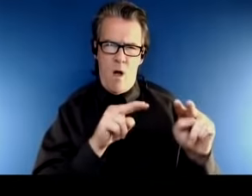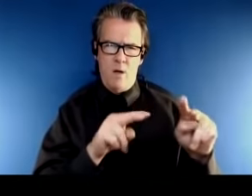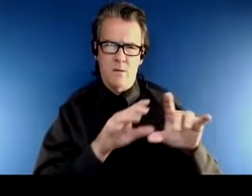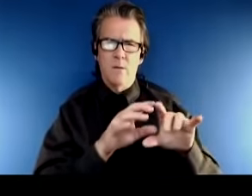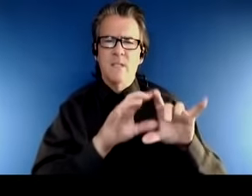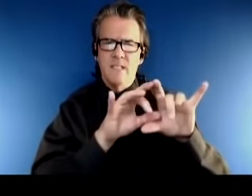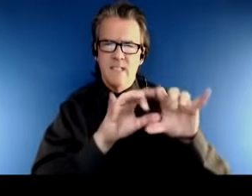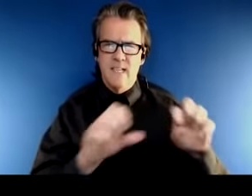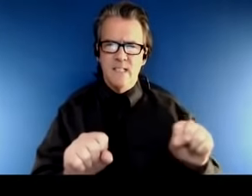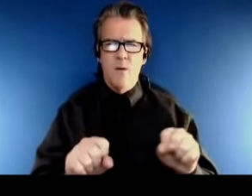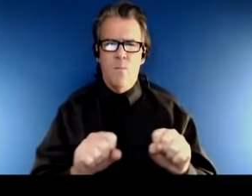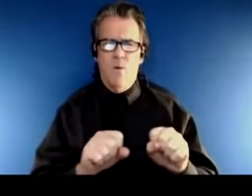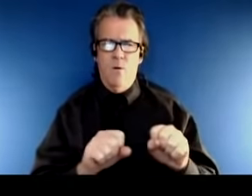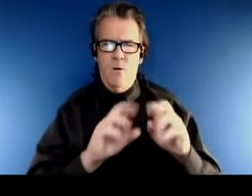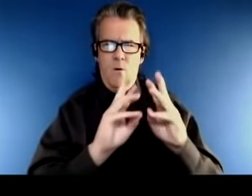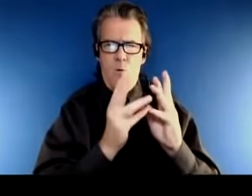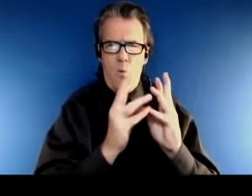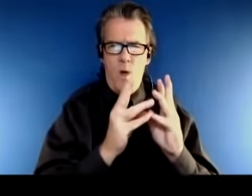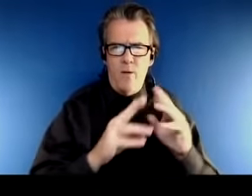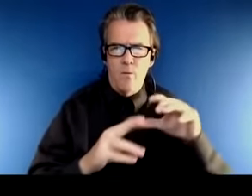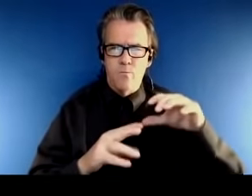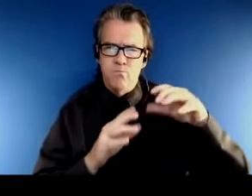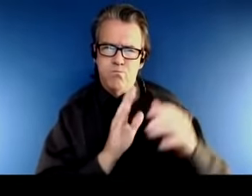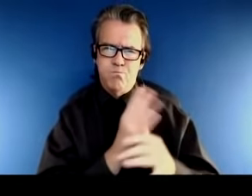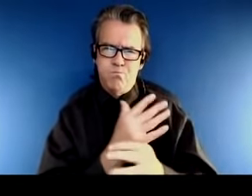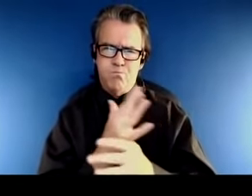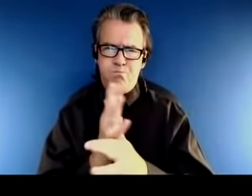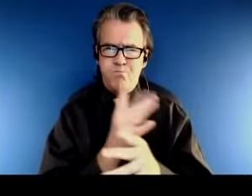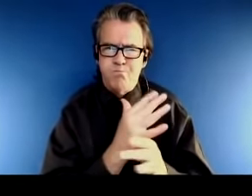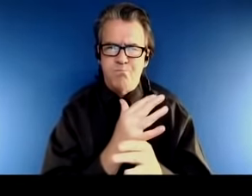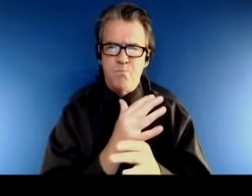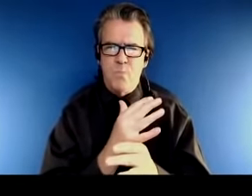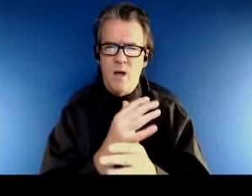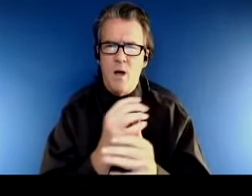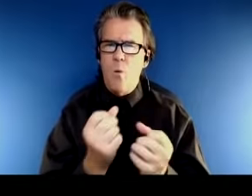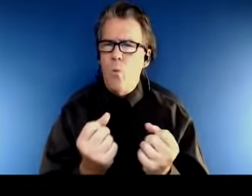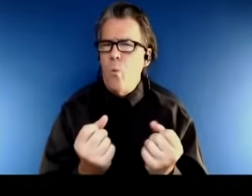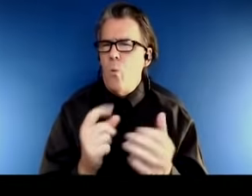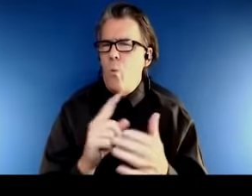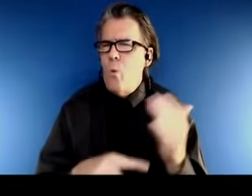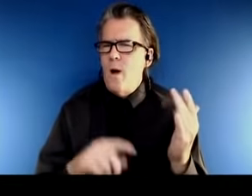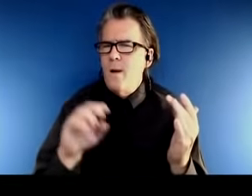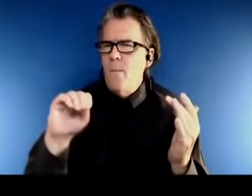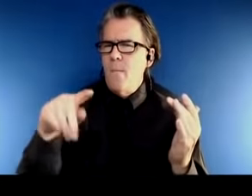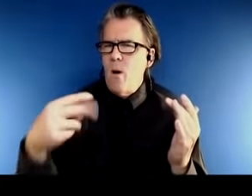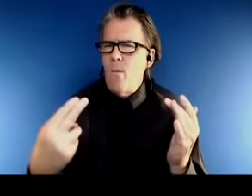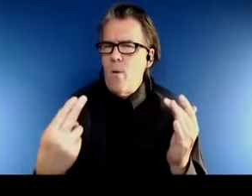Thank you, Mark. I believe we have one other reporter still left with us on the line, and that's Kylie Walker.